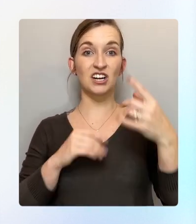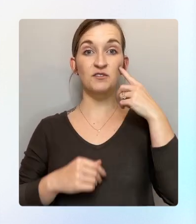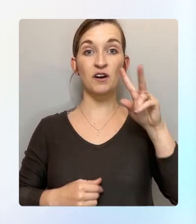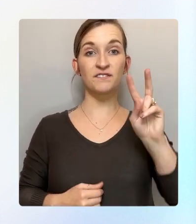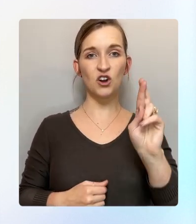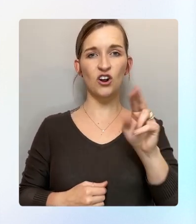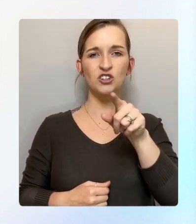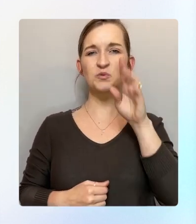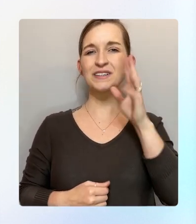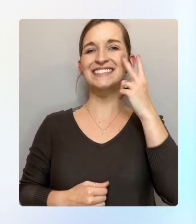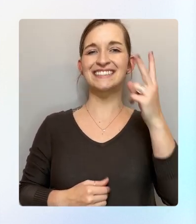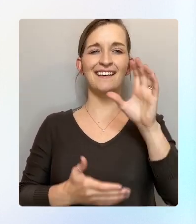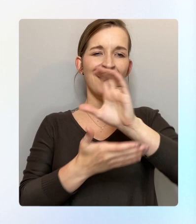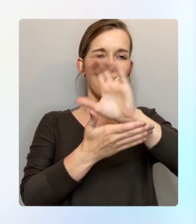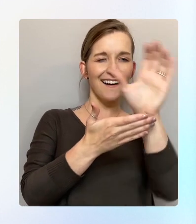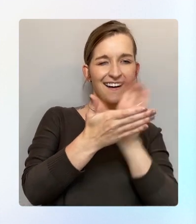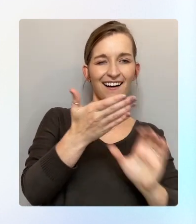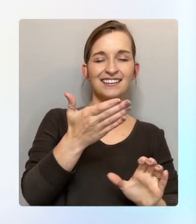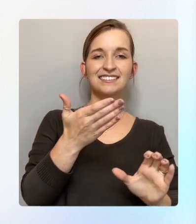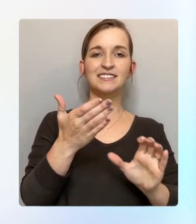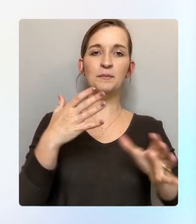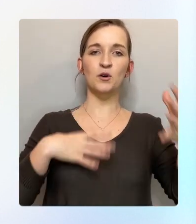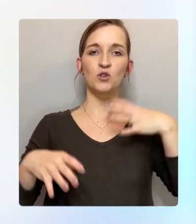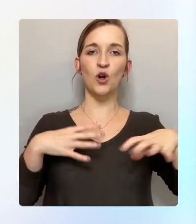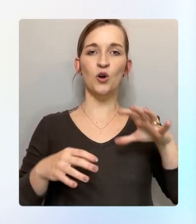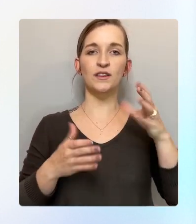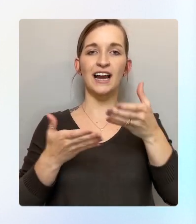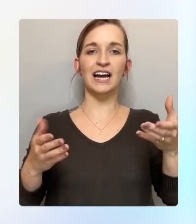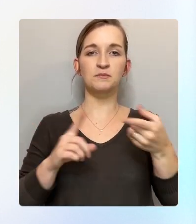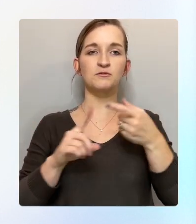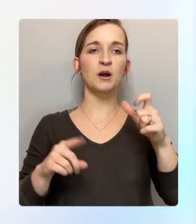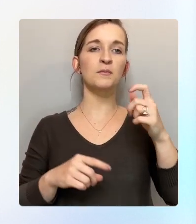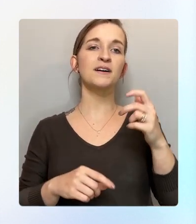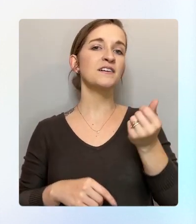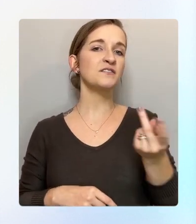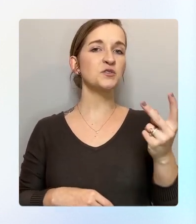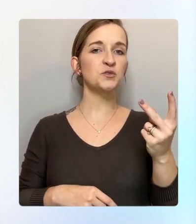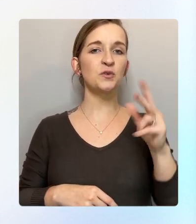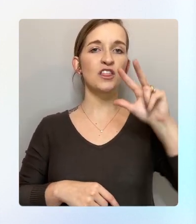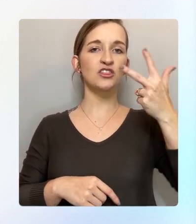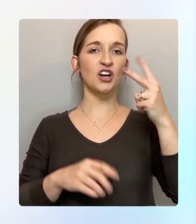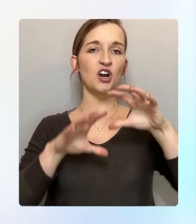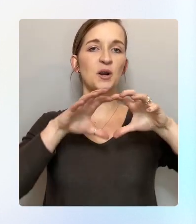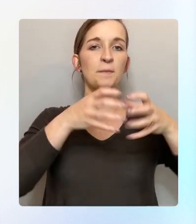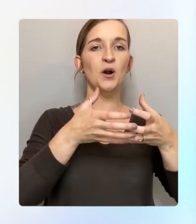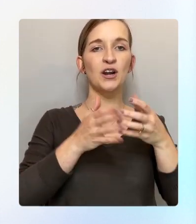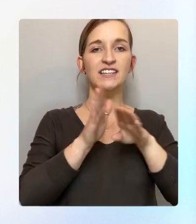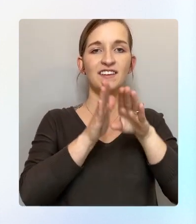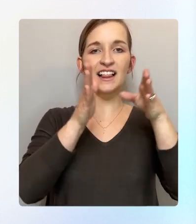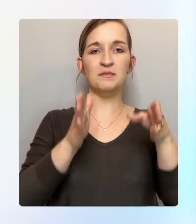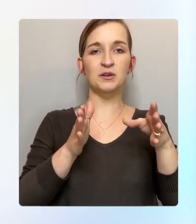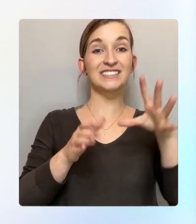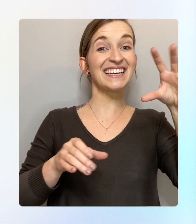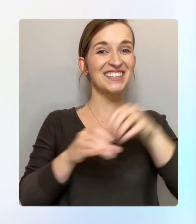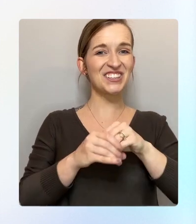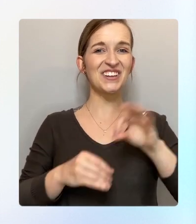including ForeVR Games, who created these really cute bowling outfits to sell to customers. In the future,